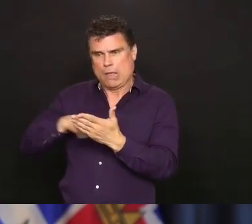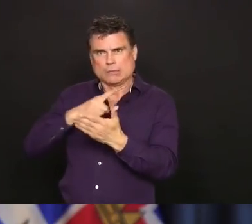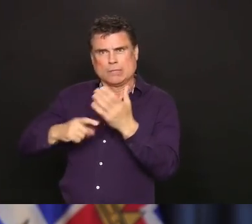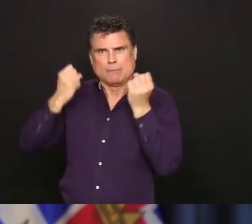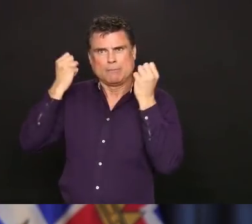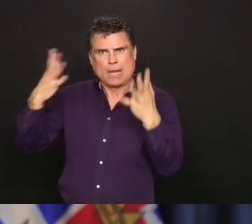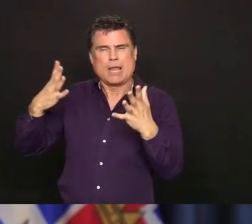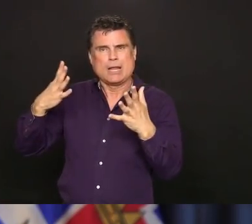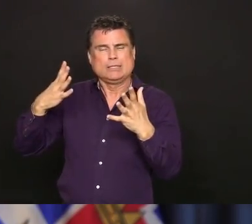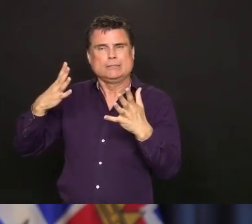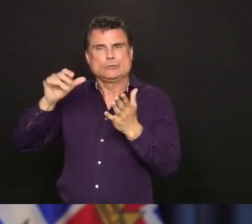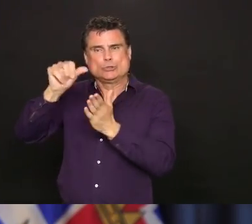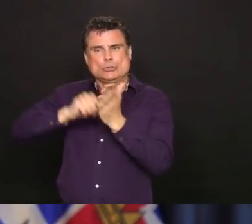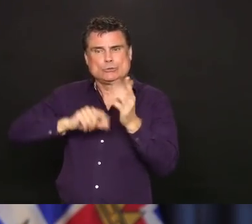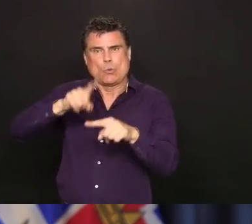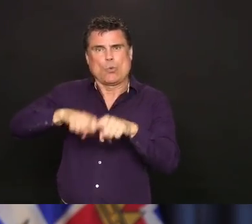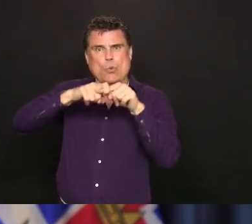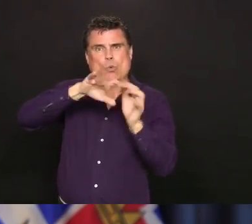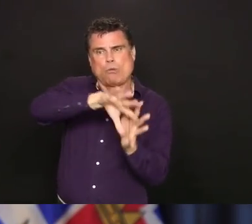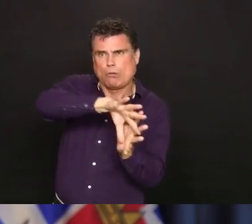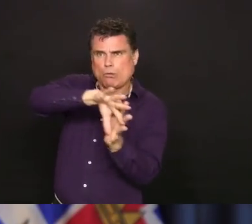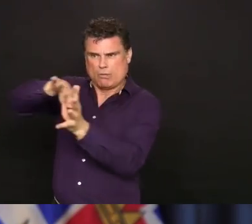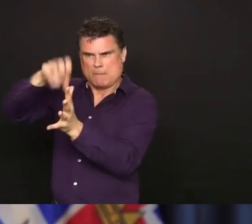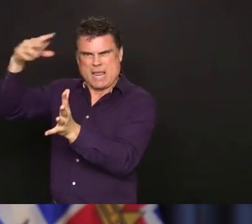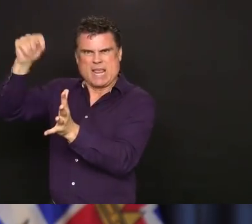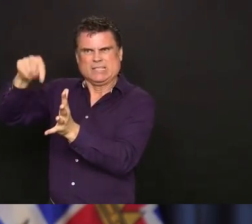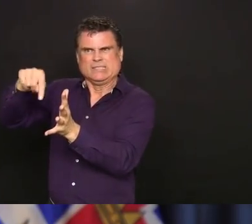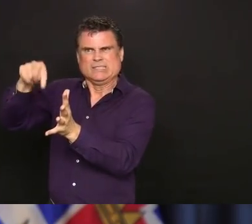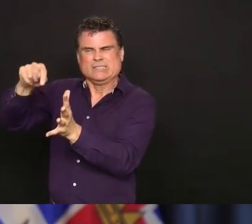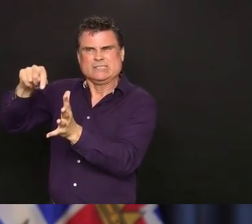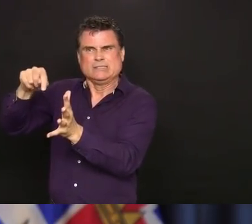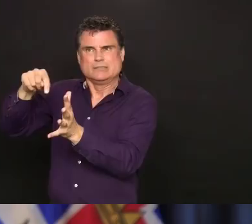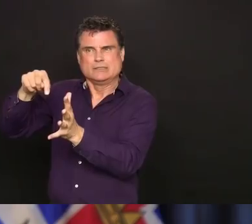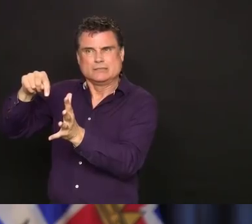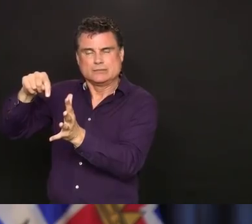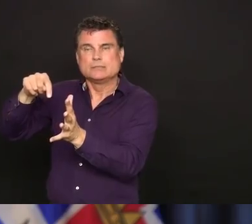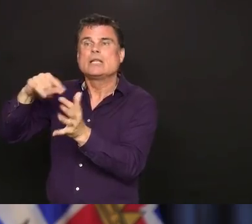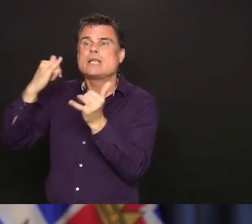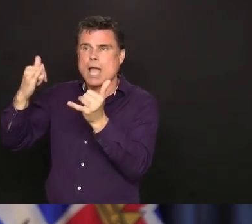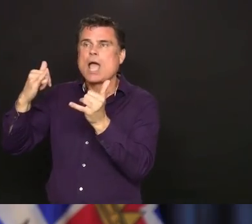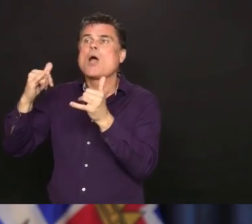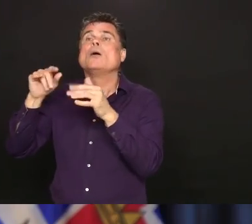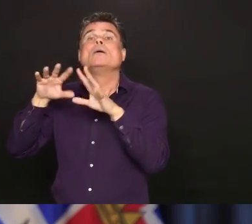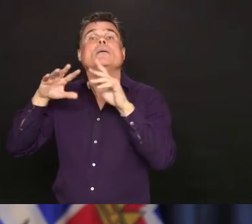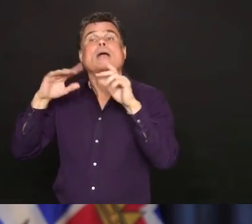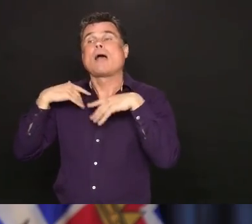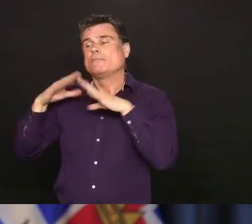surgeries. That work is happening now and it requires a few things to happen.